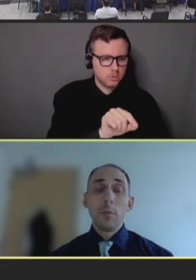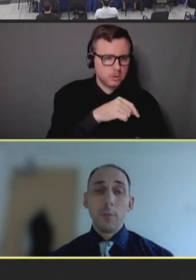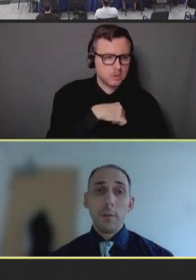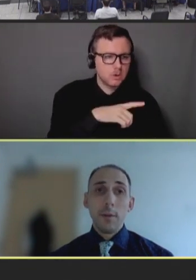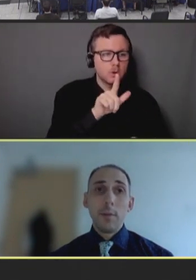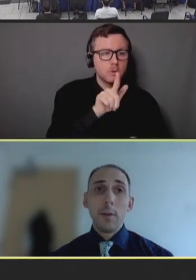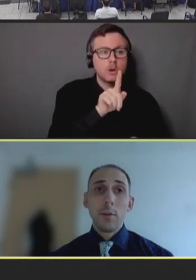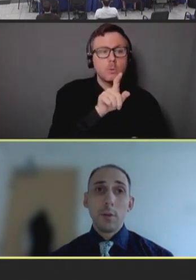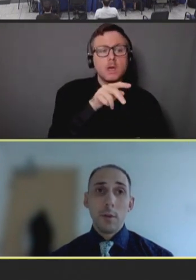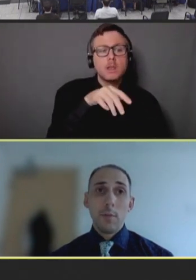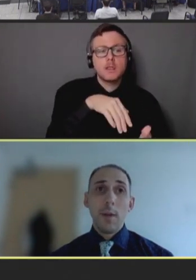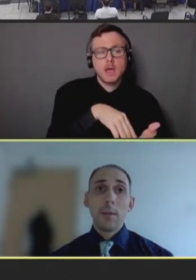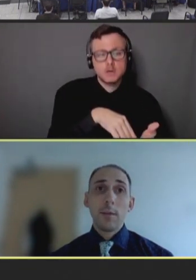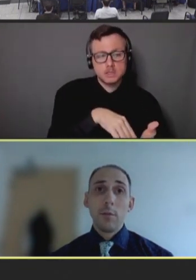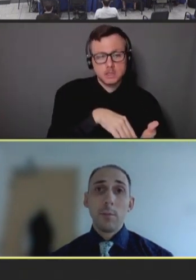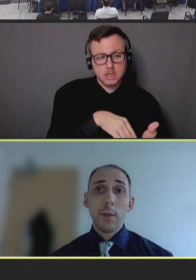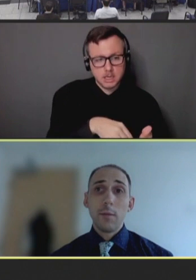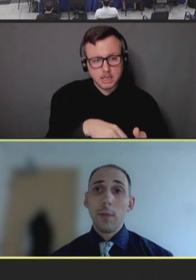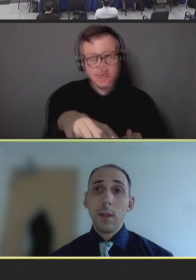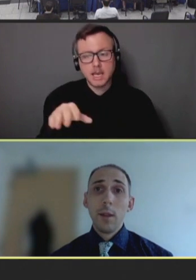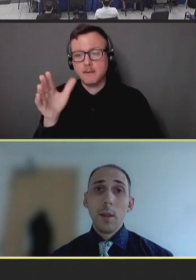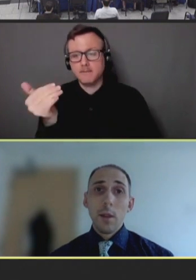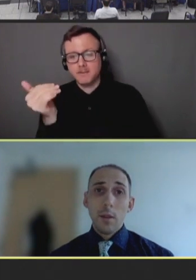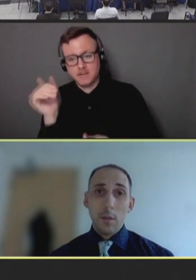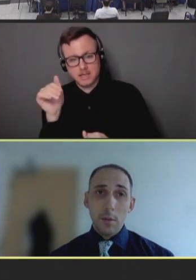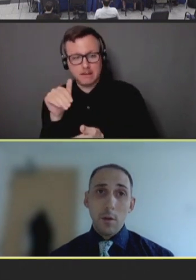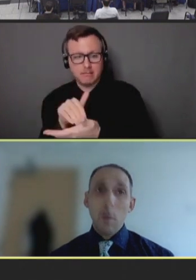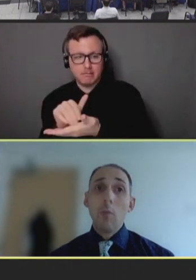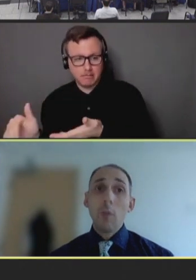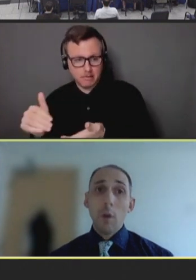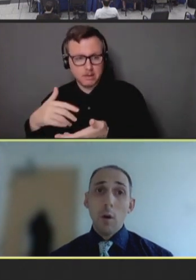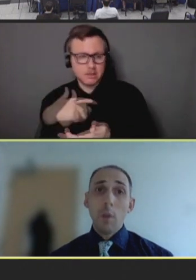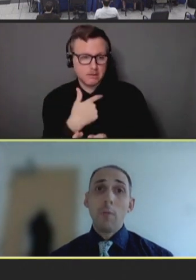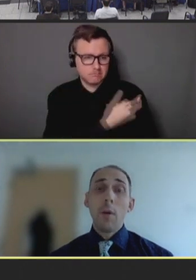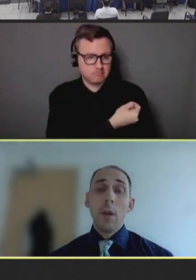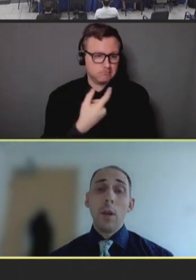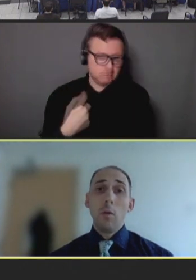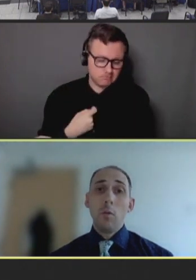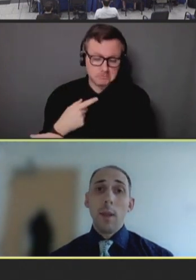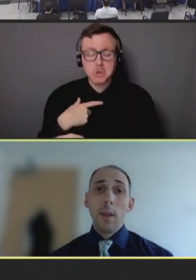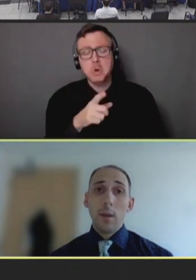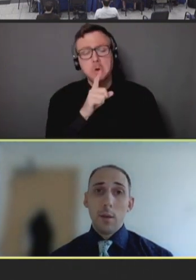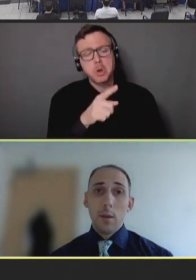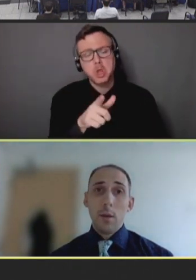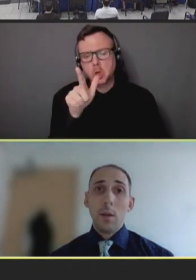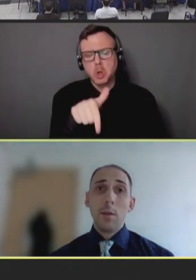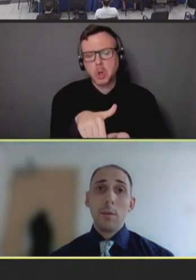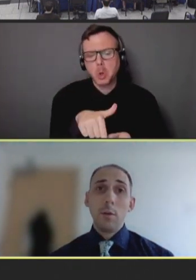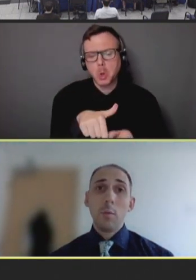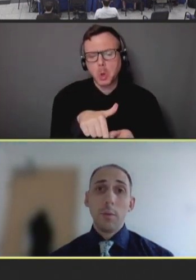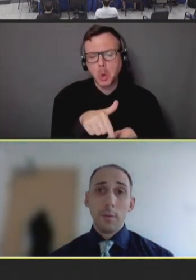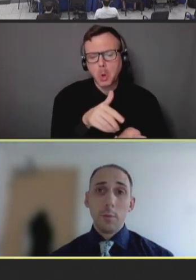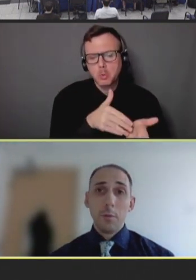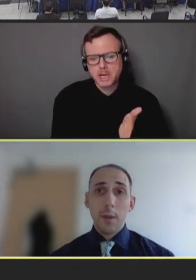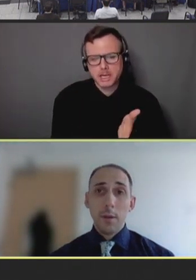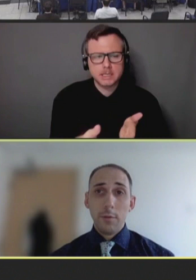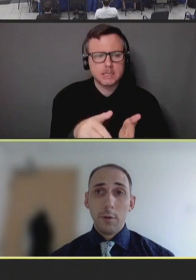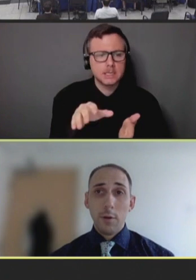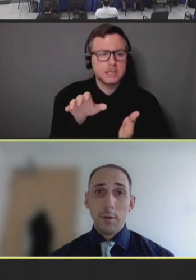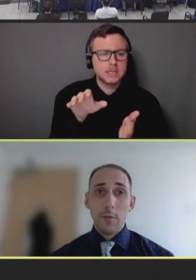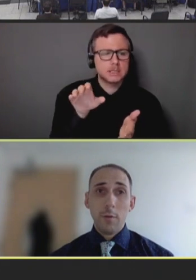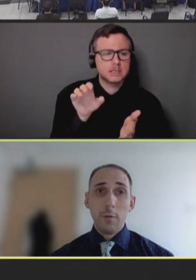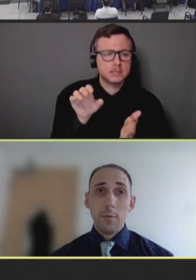received each a vaccine respectively: overall, a very low rate, 0.6 percent of serious adverse